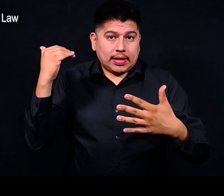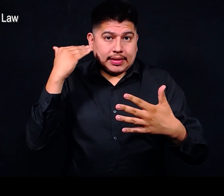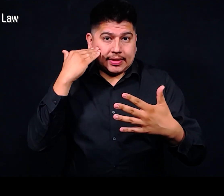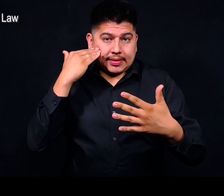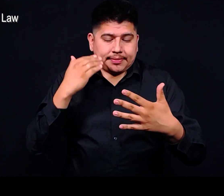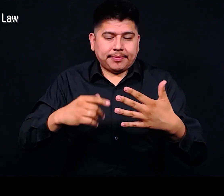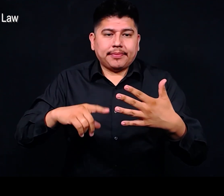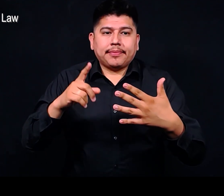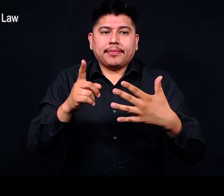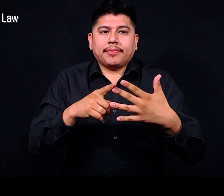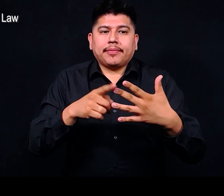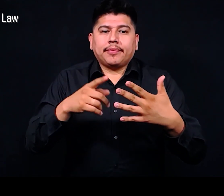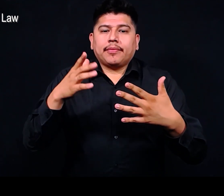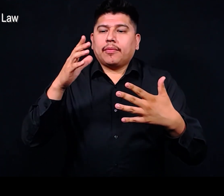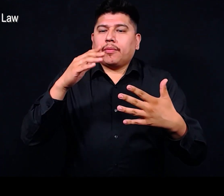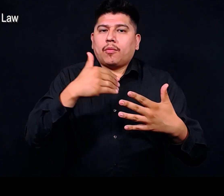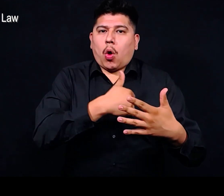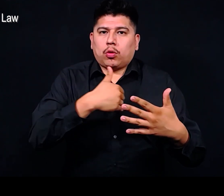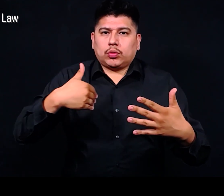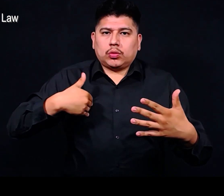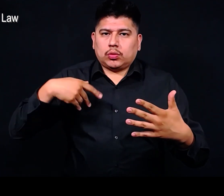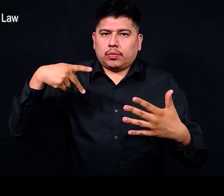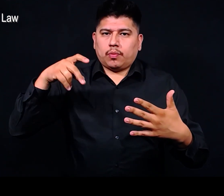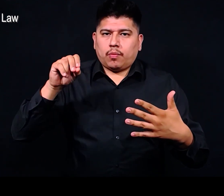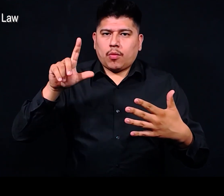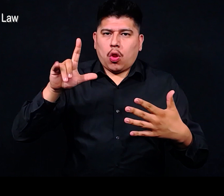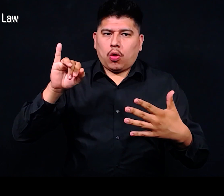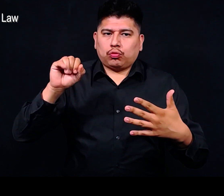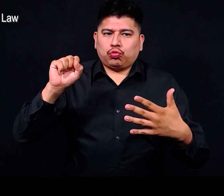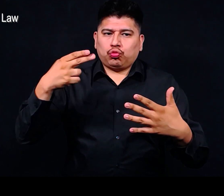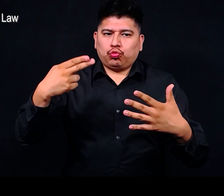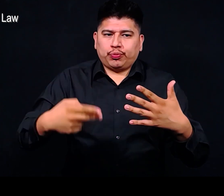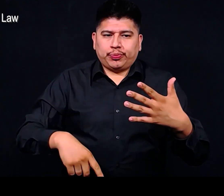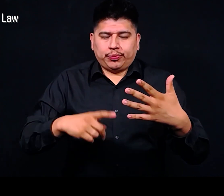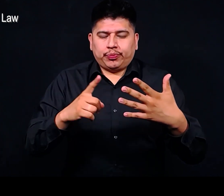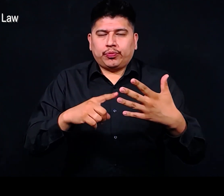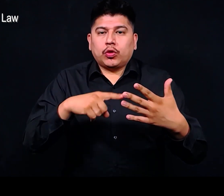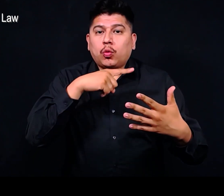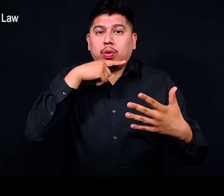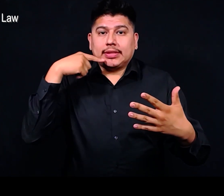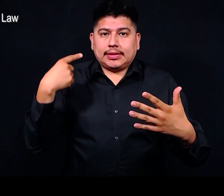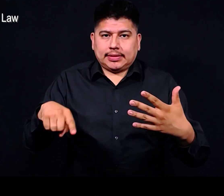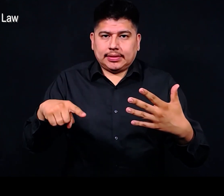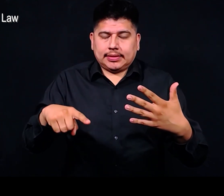Korean, Polish, Russian,